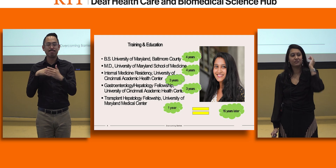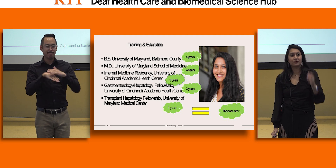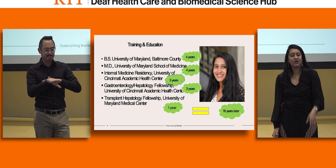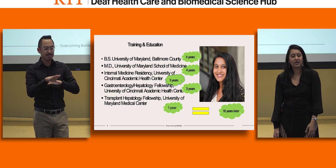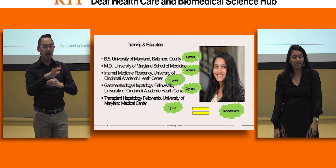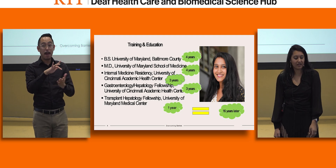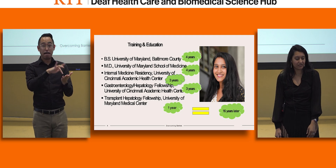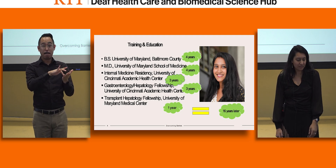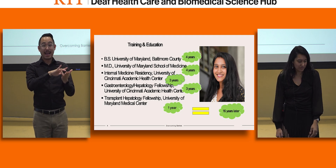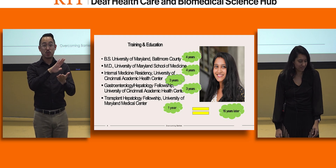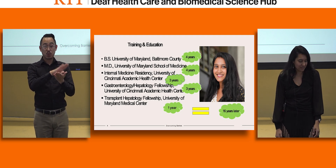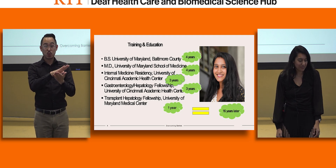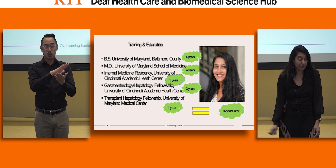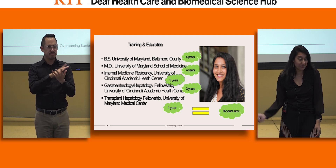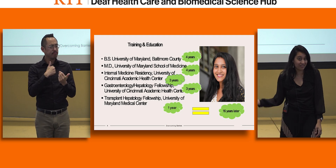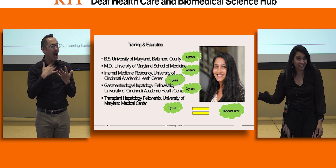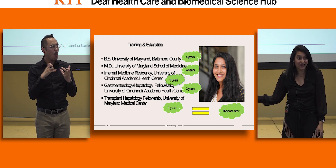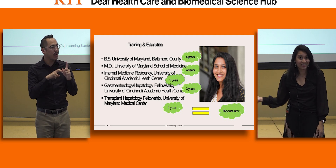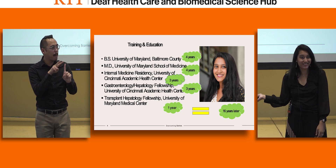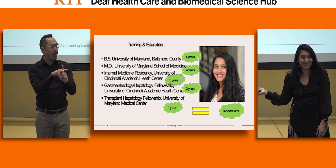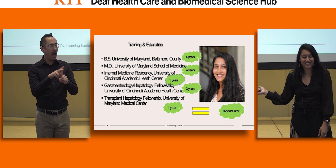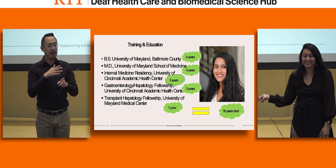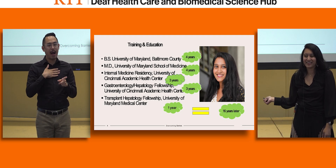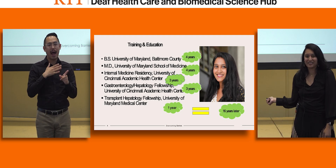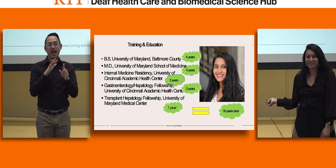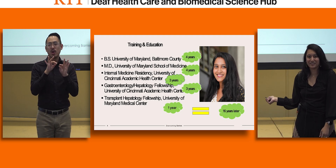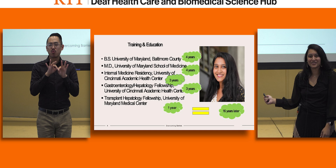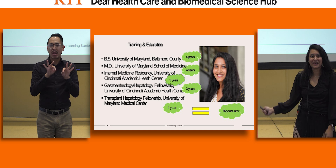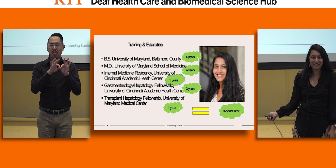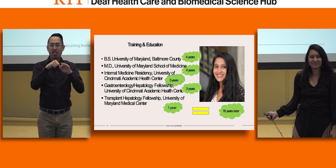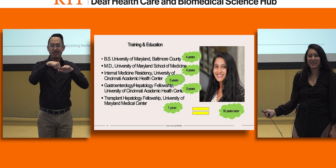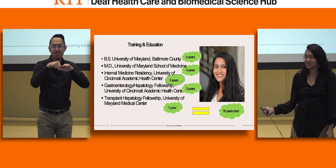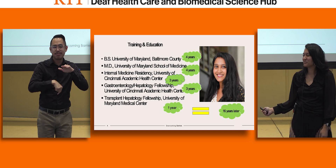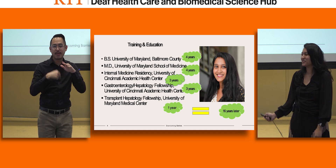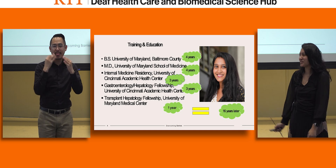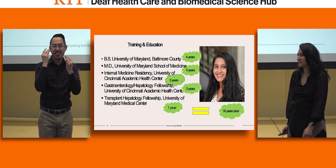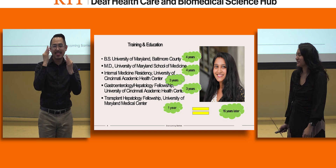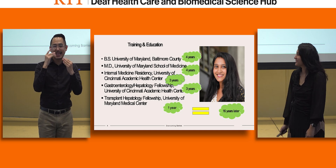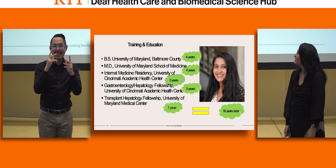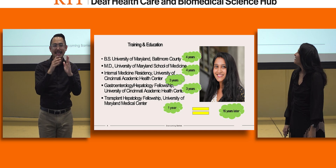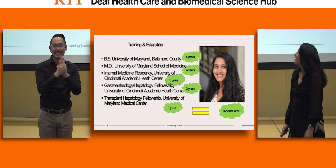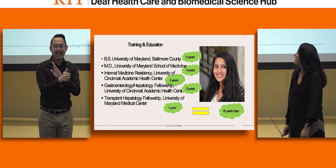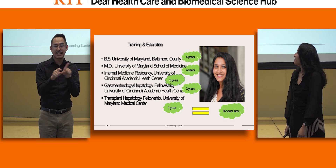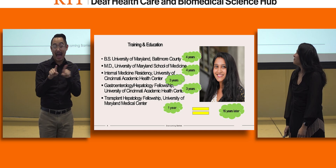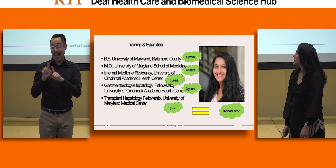to use some of the critical thinking skills that I learned as a biochemist